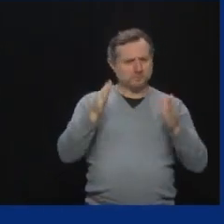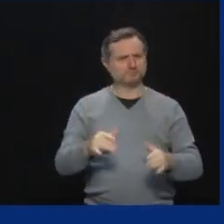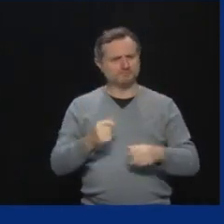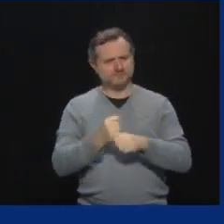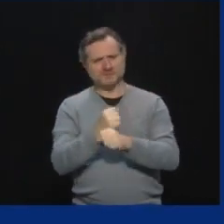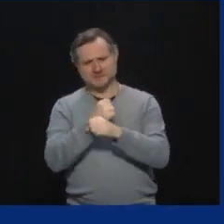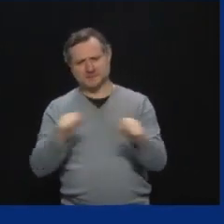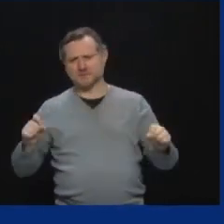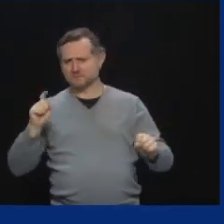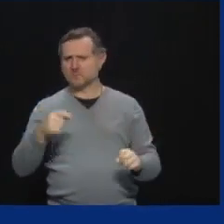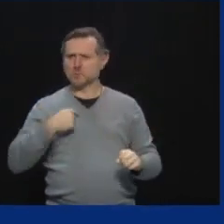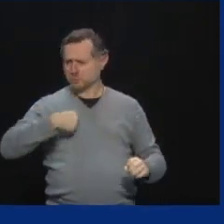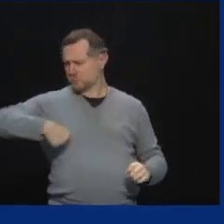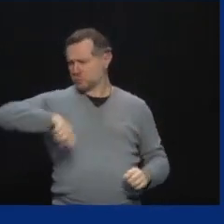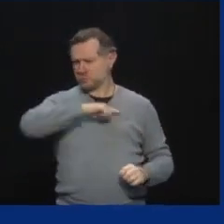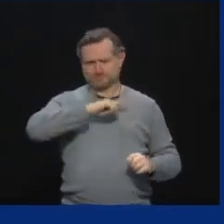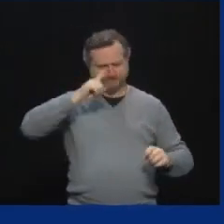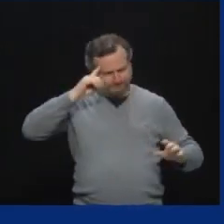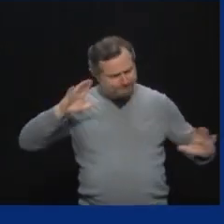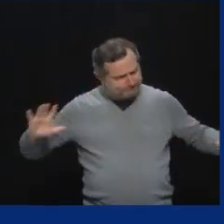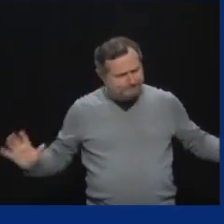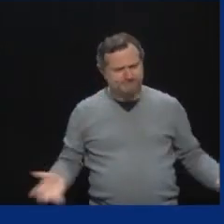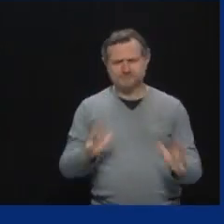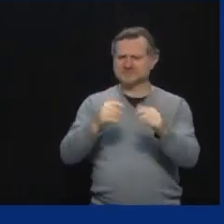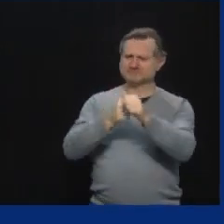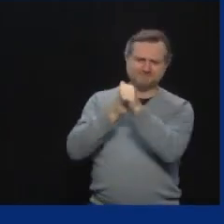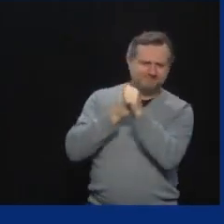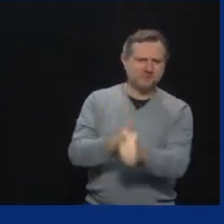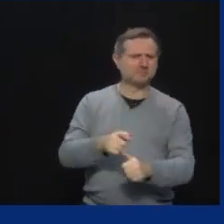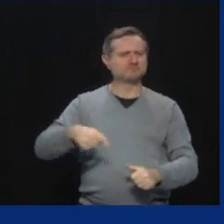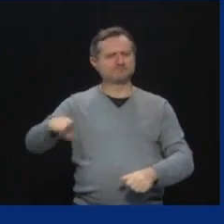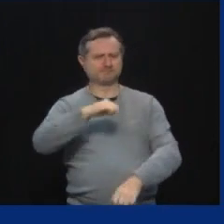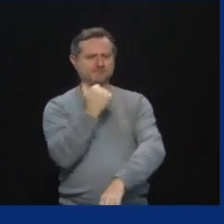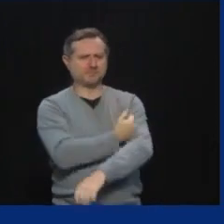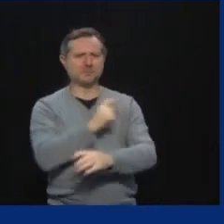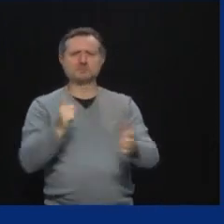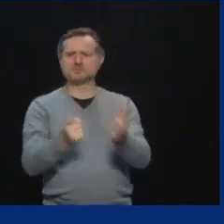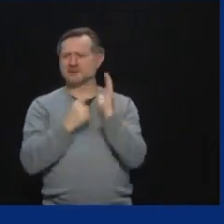the vaccine mandate that as of Tuesday actually midnight on monday Tuesday